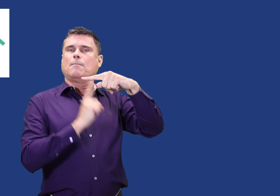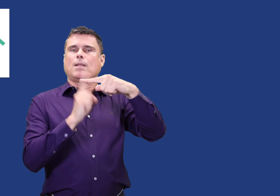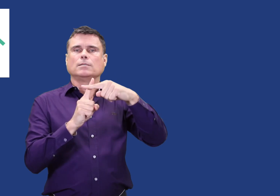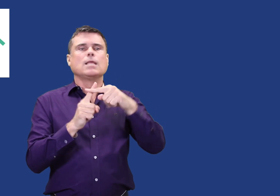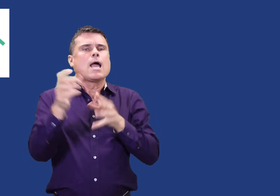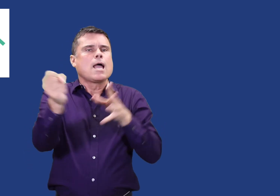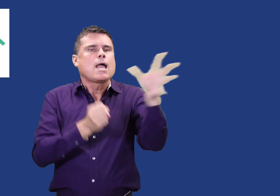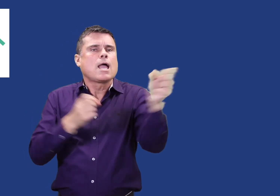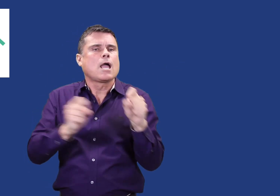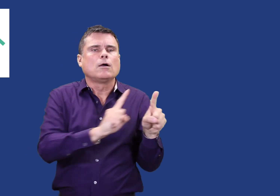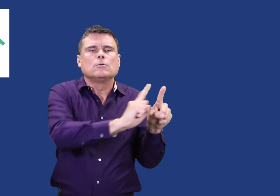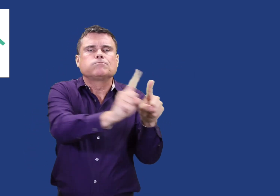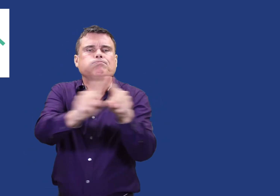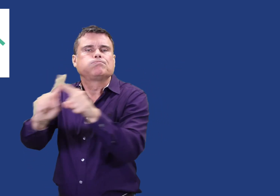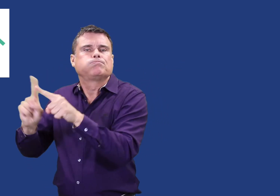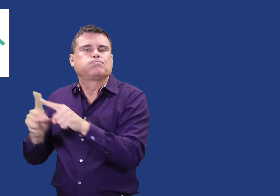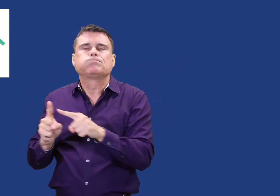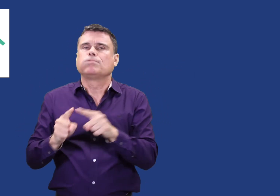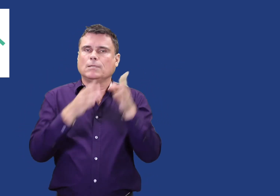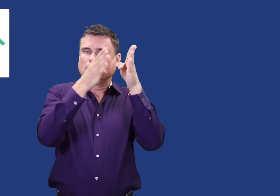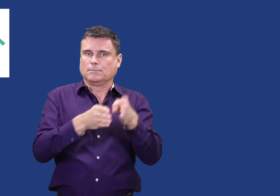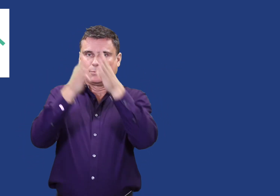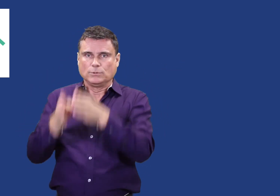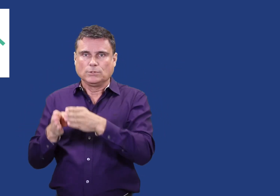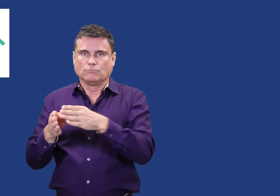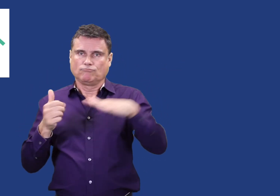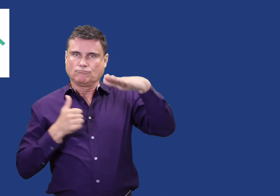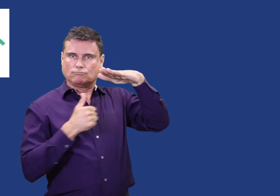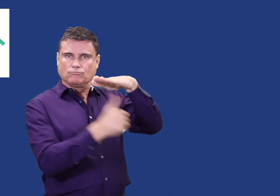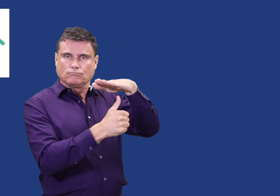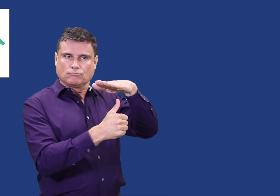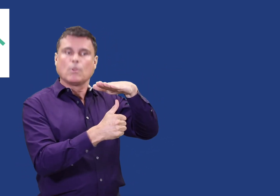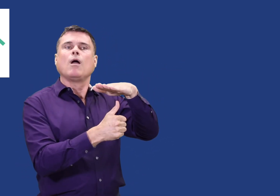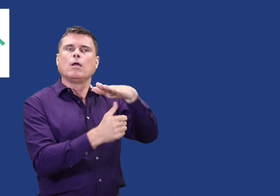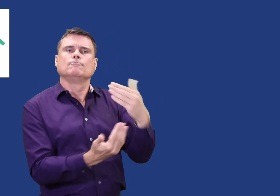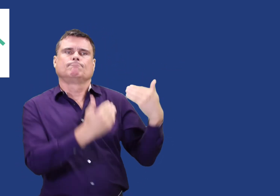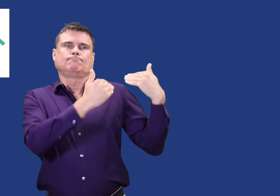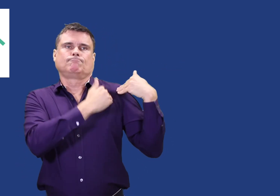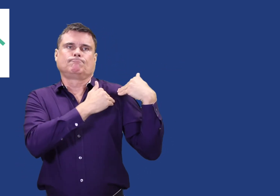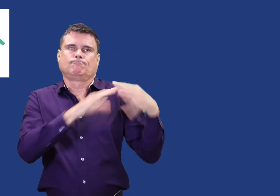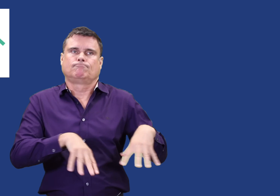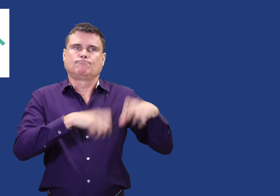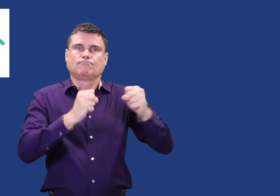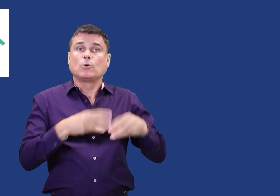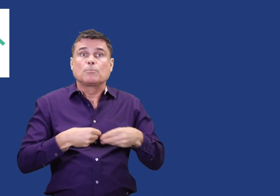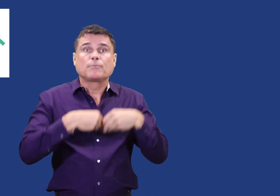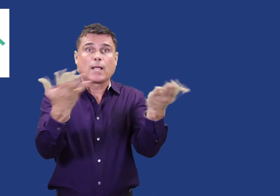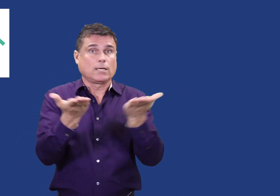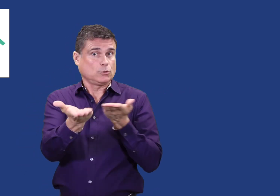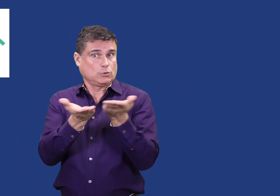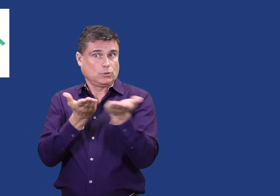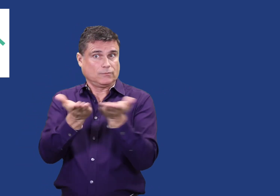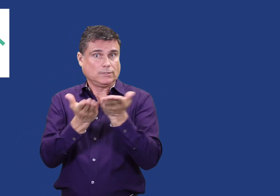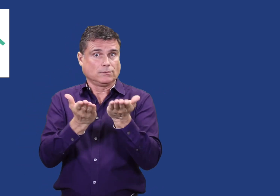AND HIRING A TEAM OF PEOPLE WHO WOULD DELIVER AND MANAGE THE SERVICE.